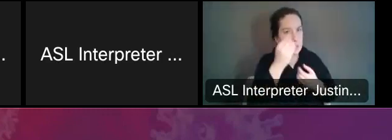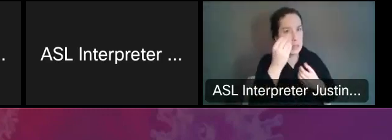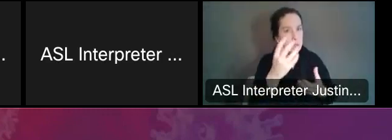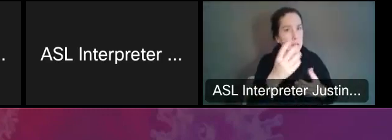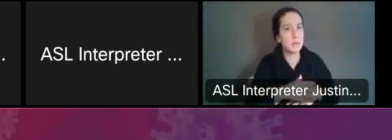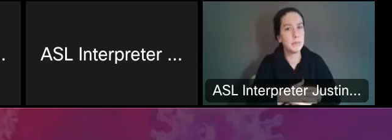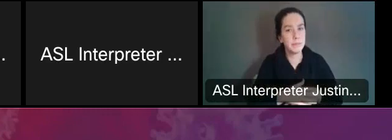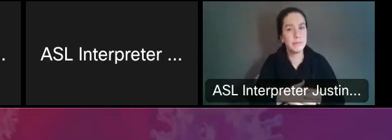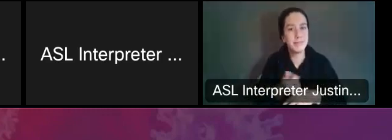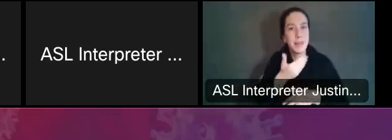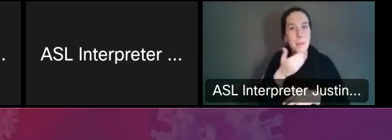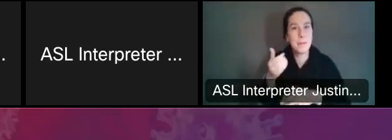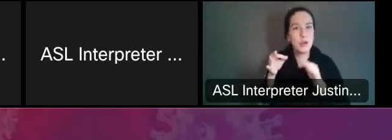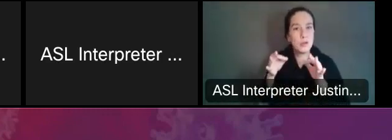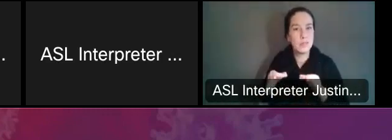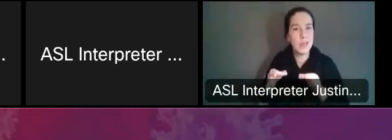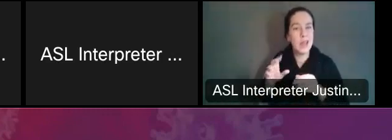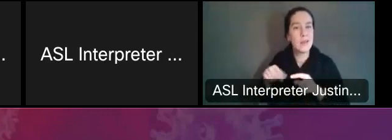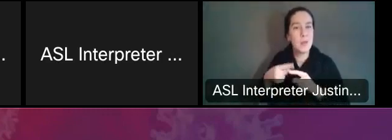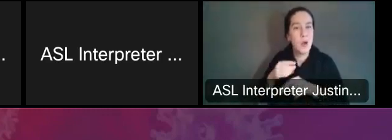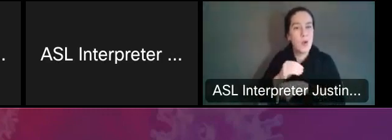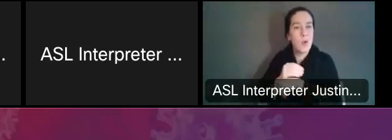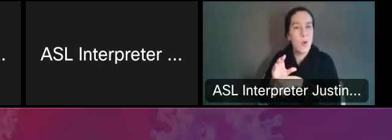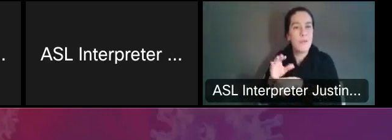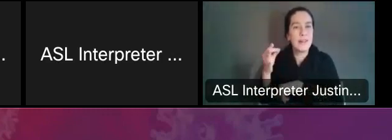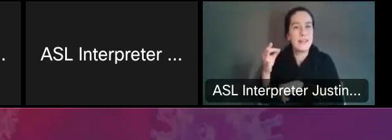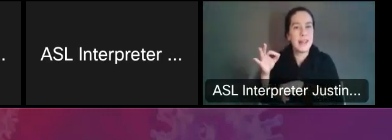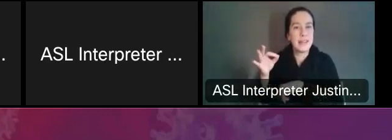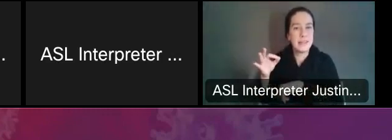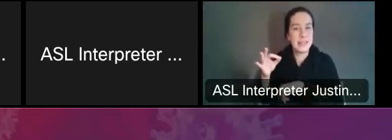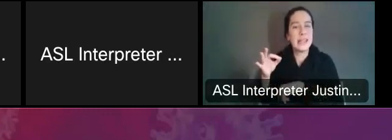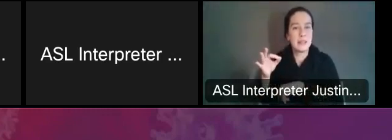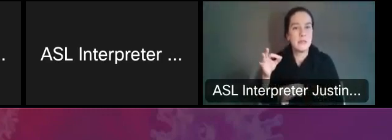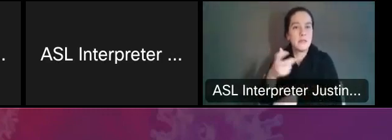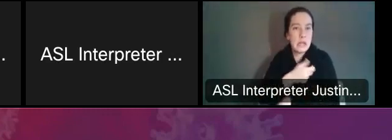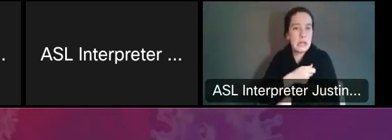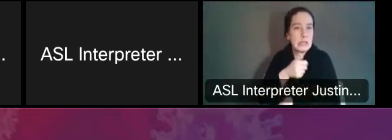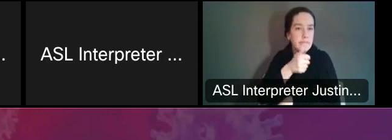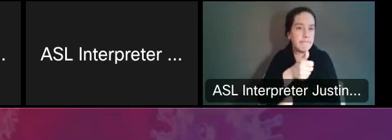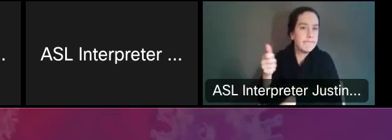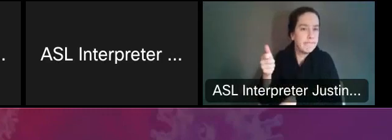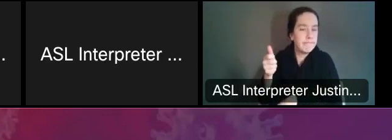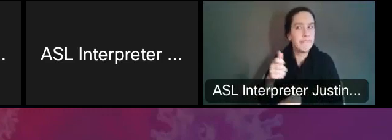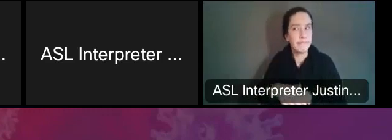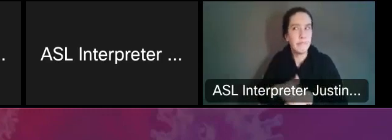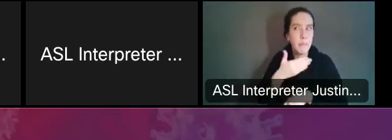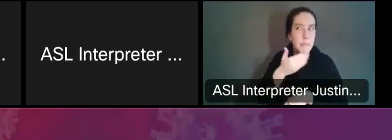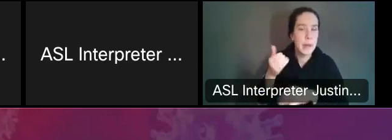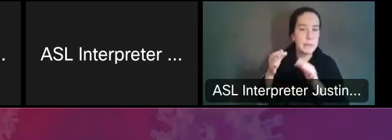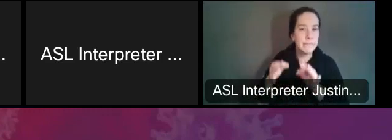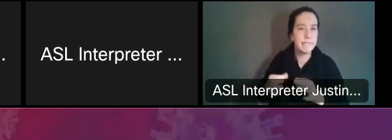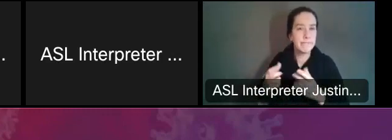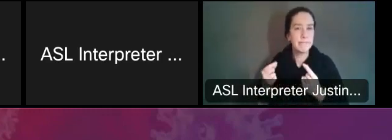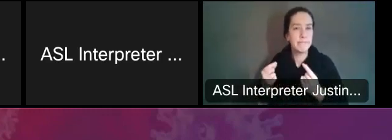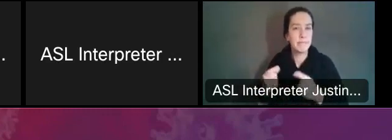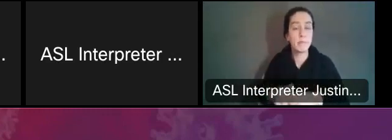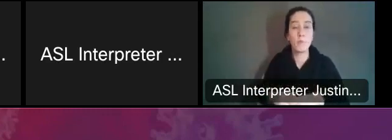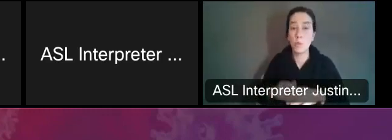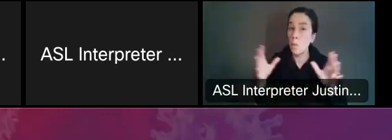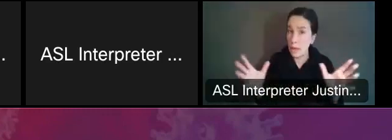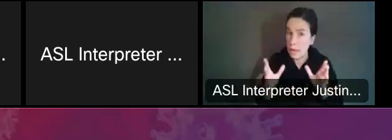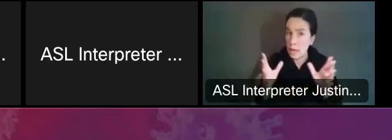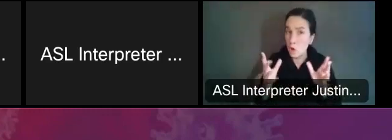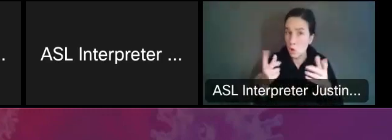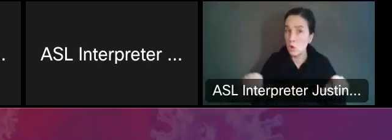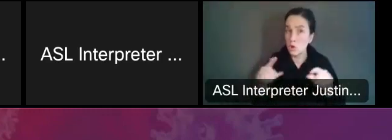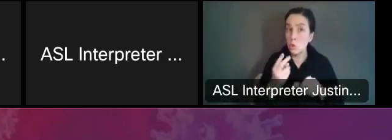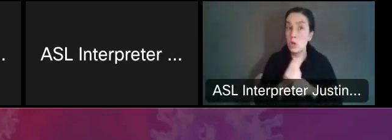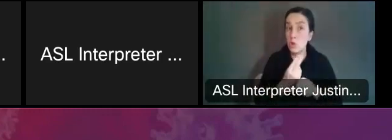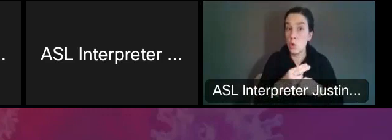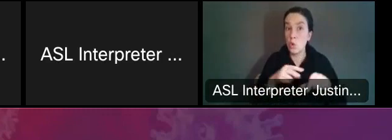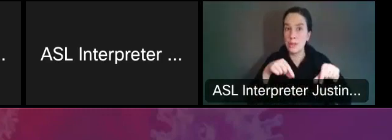And briefly, before we close, I want to acknowledge additional information we encourage you to share with your audiences when you use this presentation next.